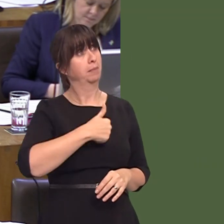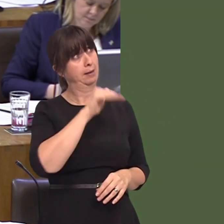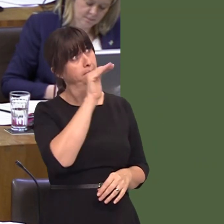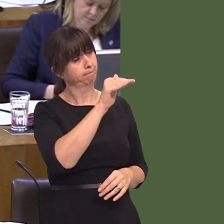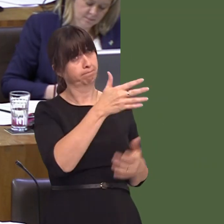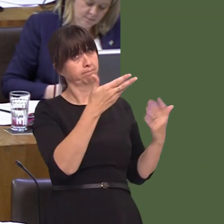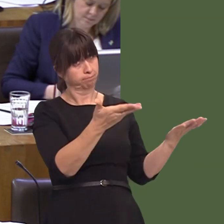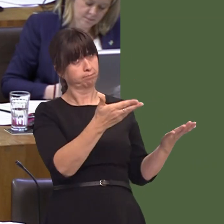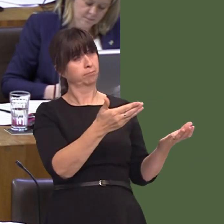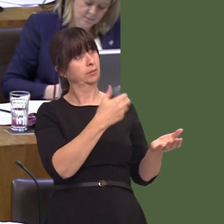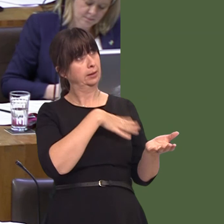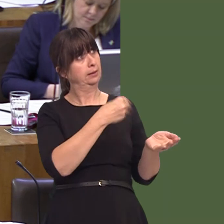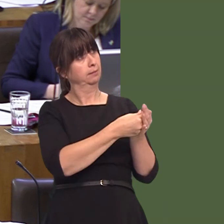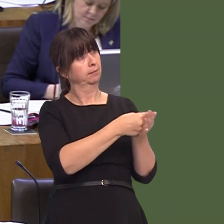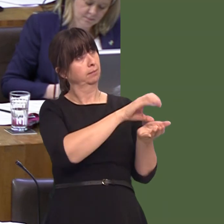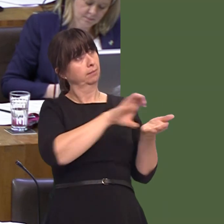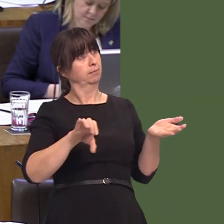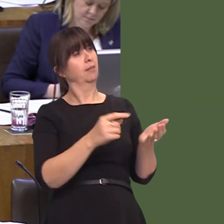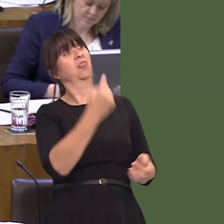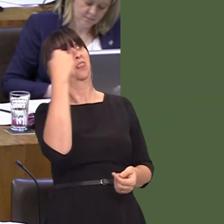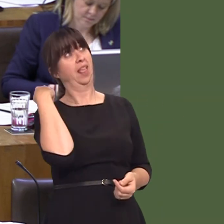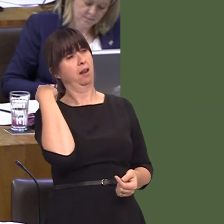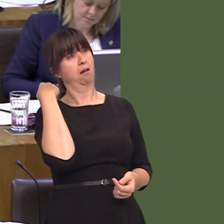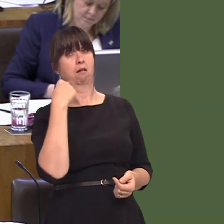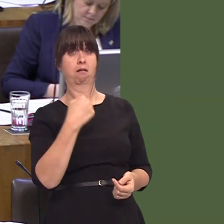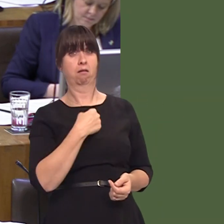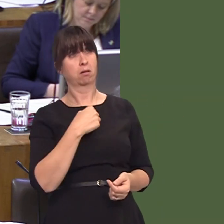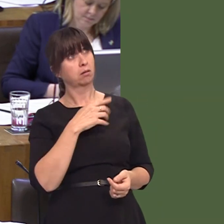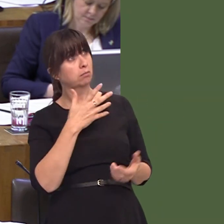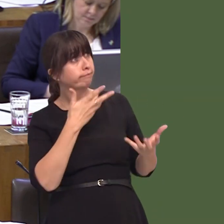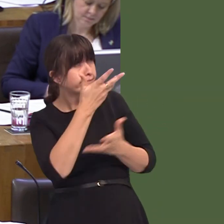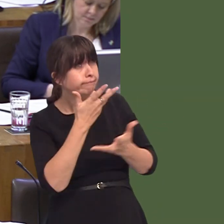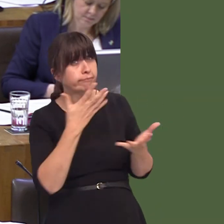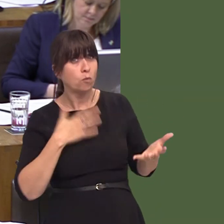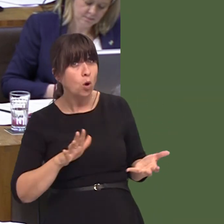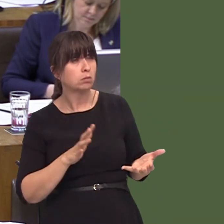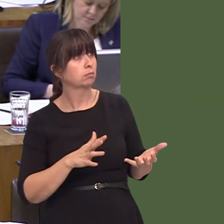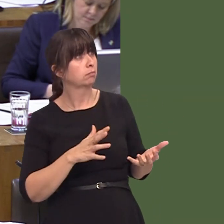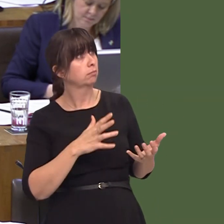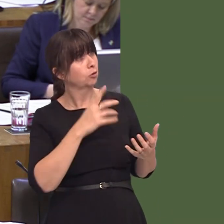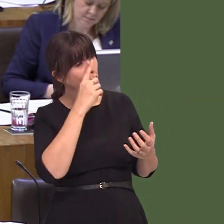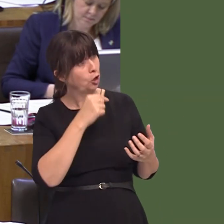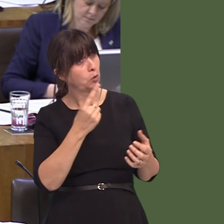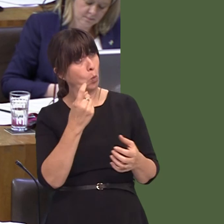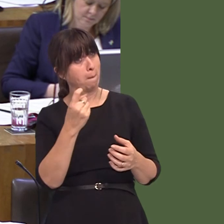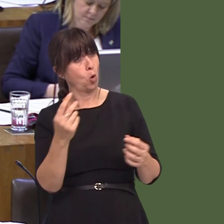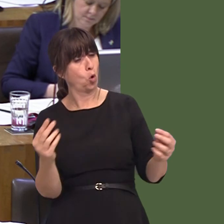At that time, we wanted to consider with them how we could develop a crossing for the Menai.